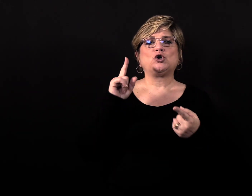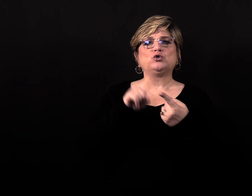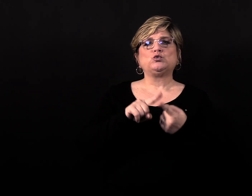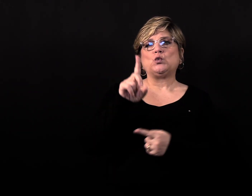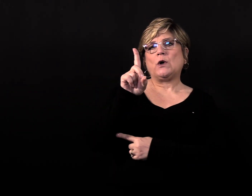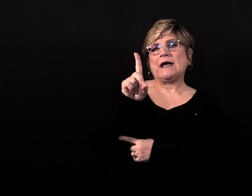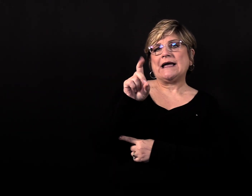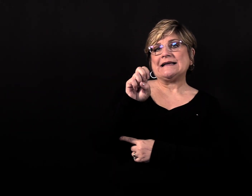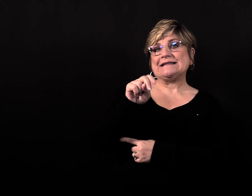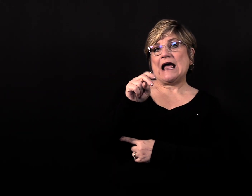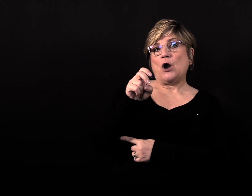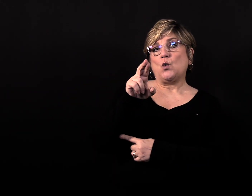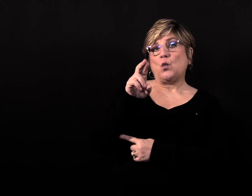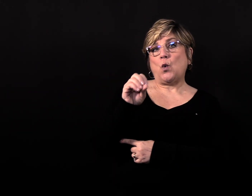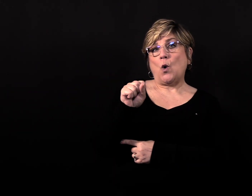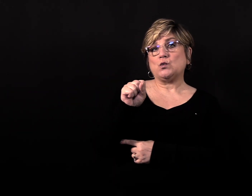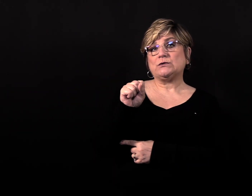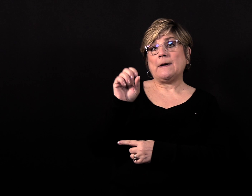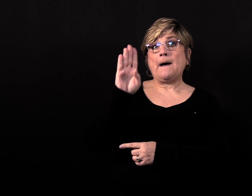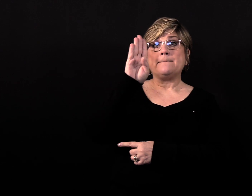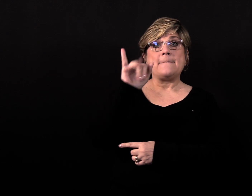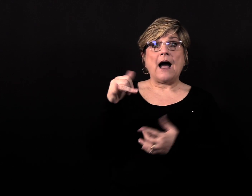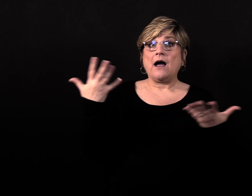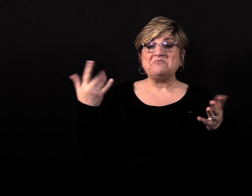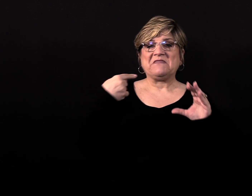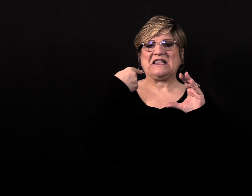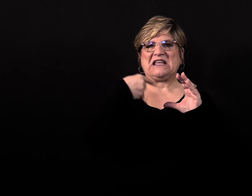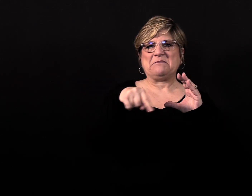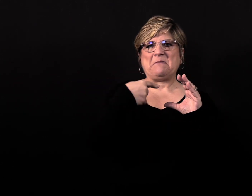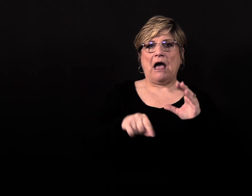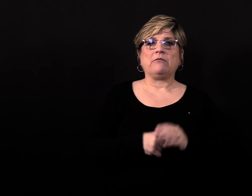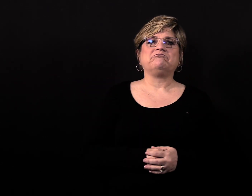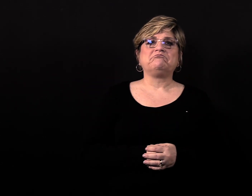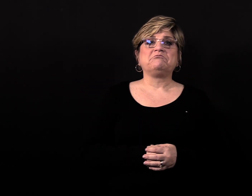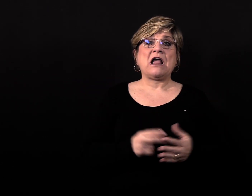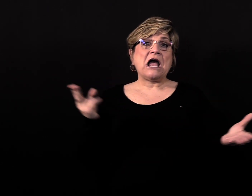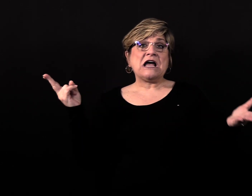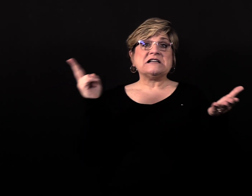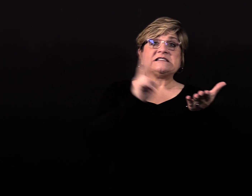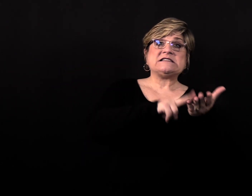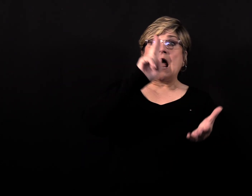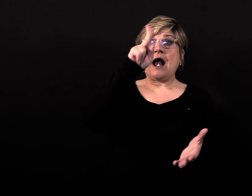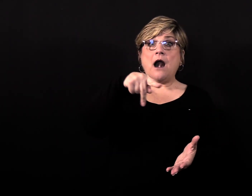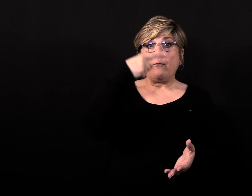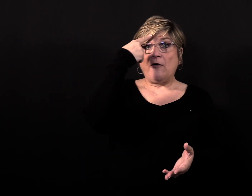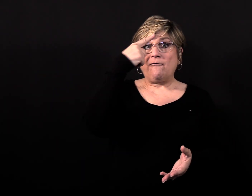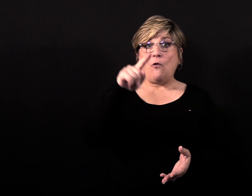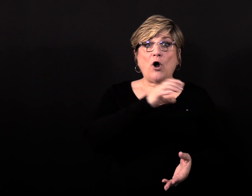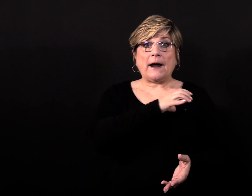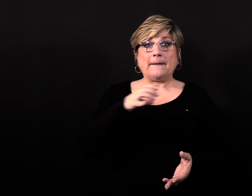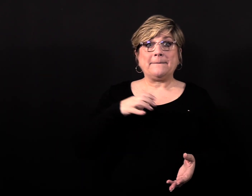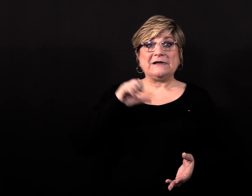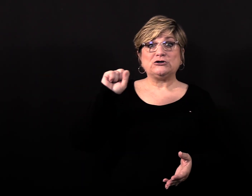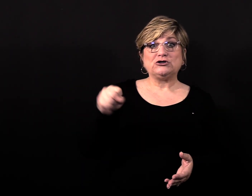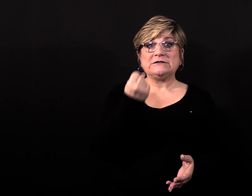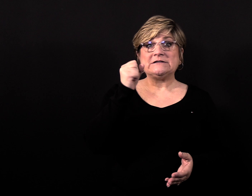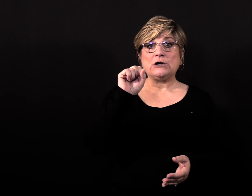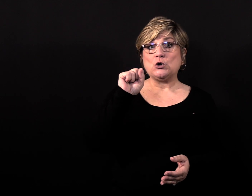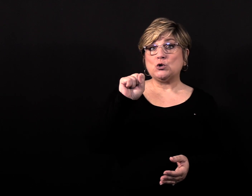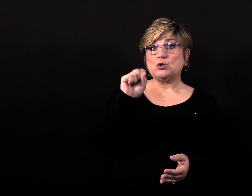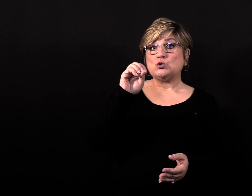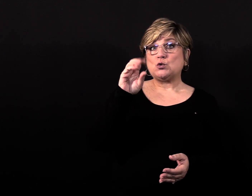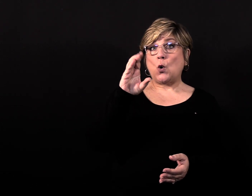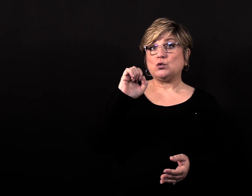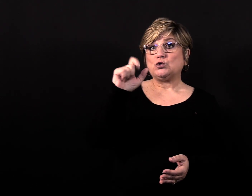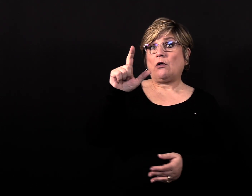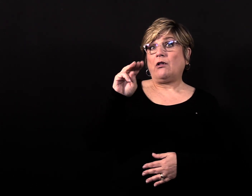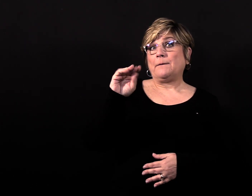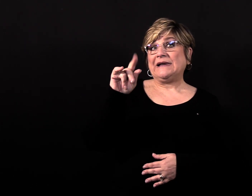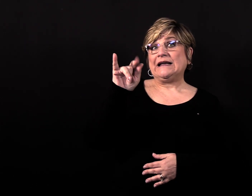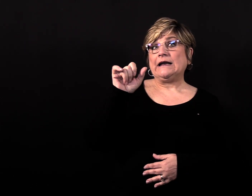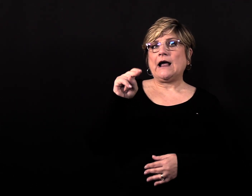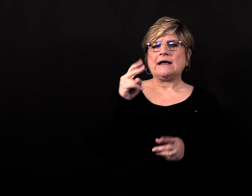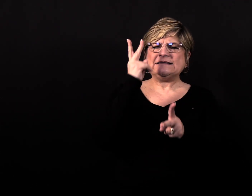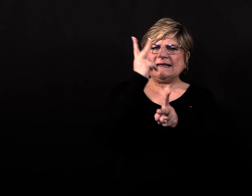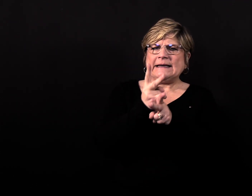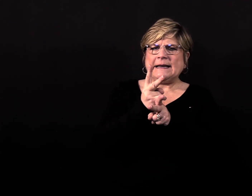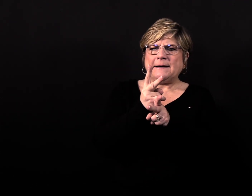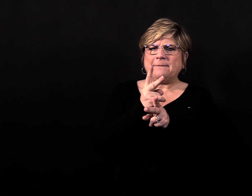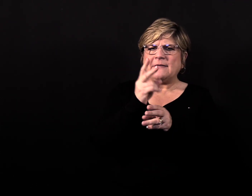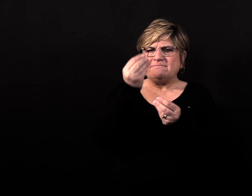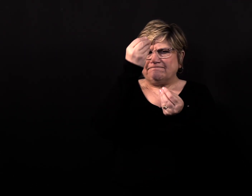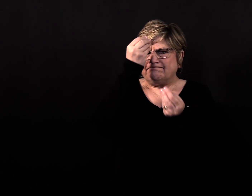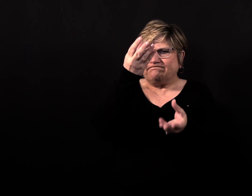concerns to Dendros by email. sign up for the Commission’s social media to always be kept